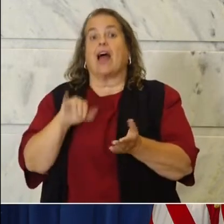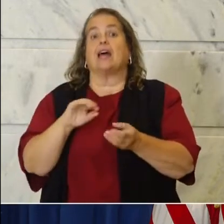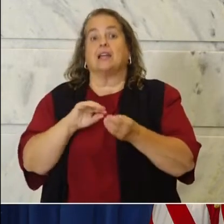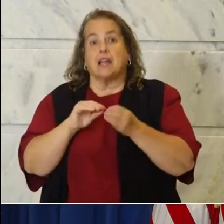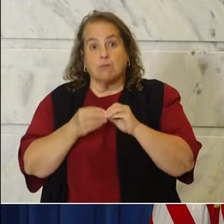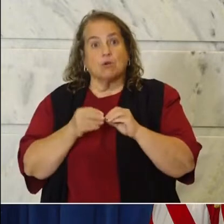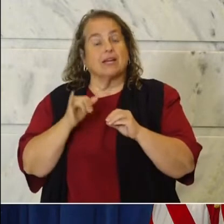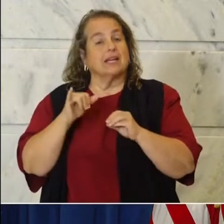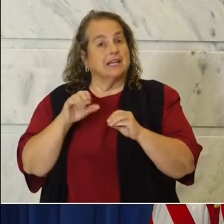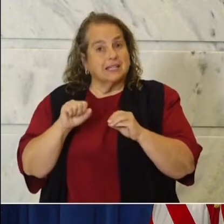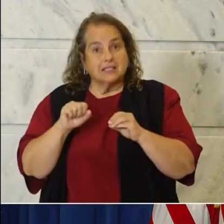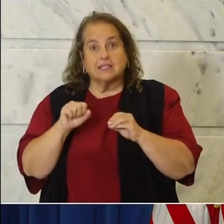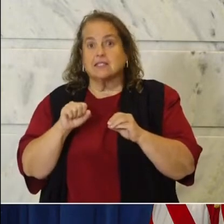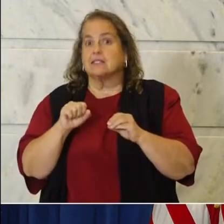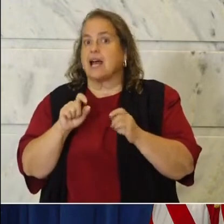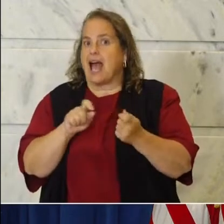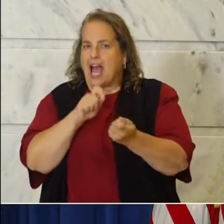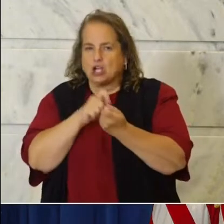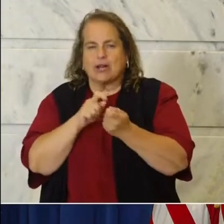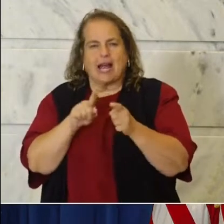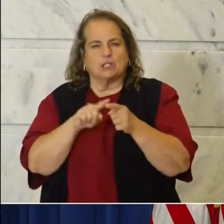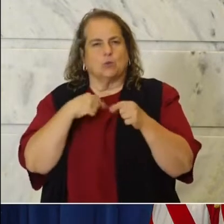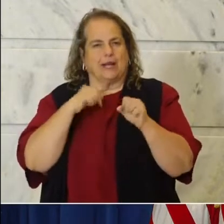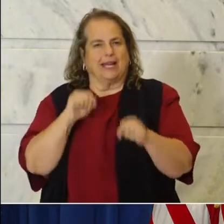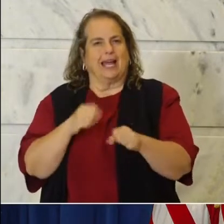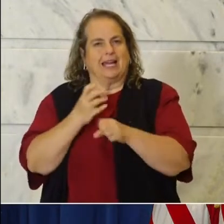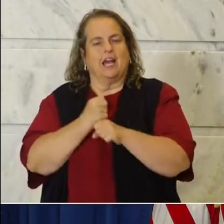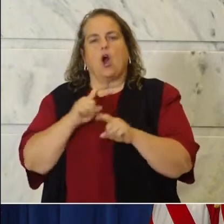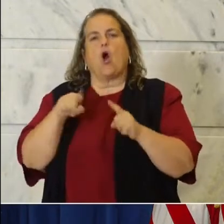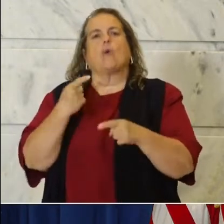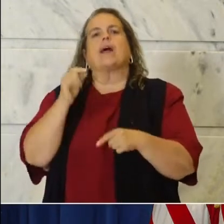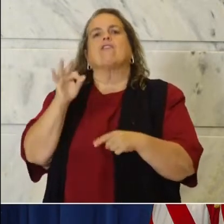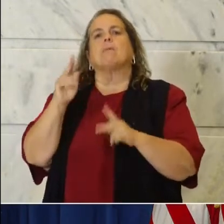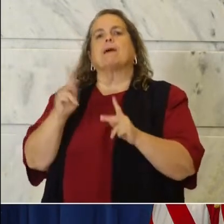is is as accurate as we can get it. But those air only reports that we get back